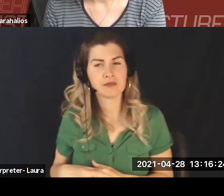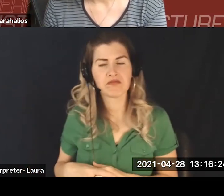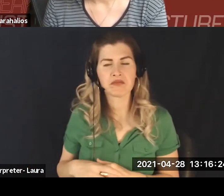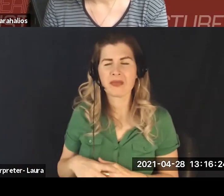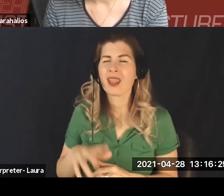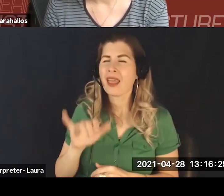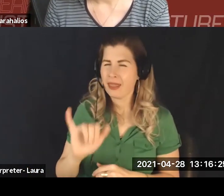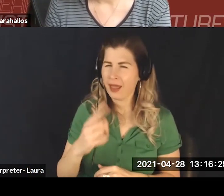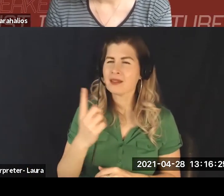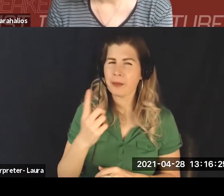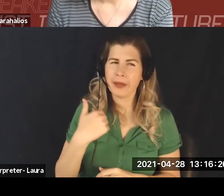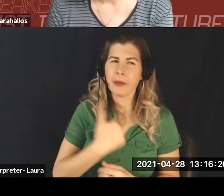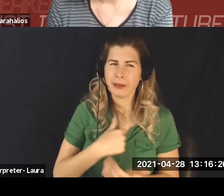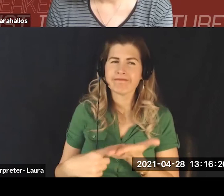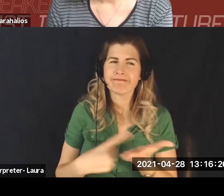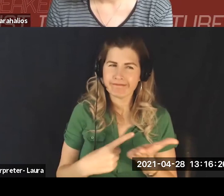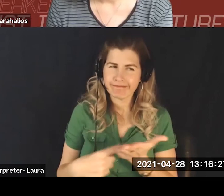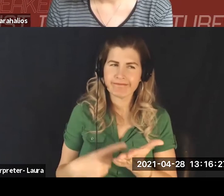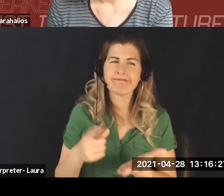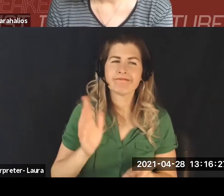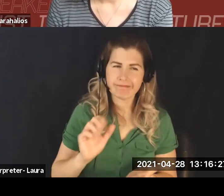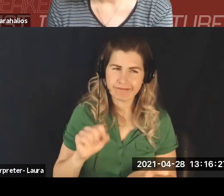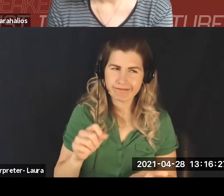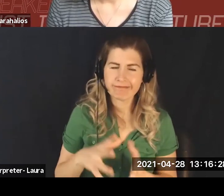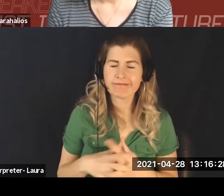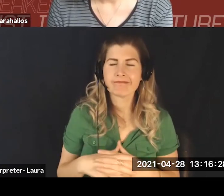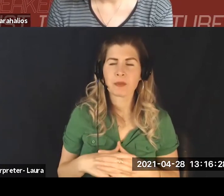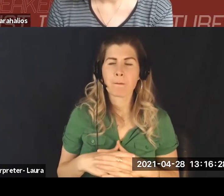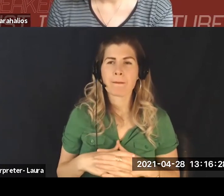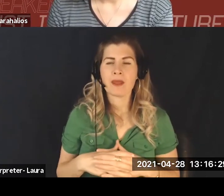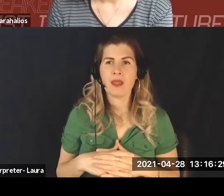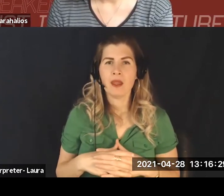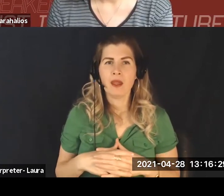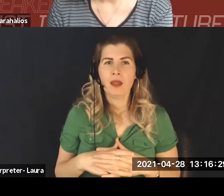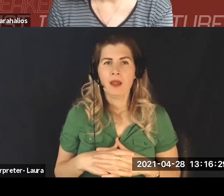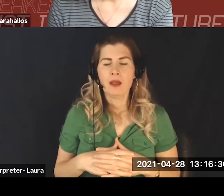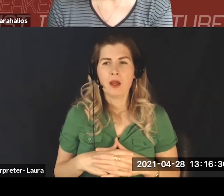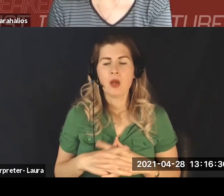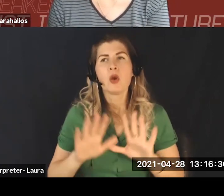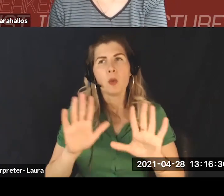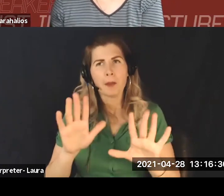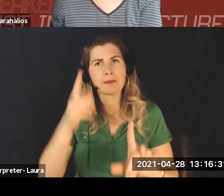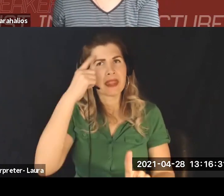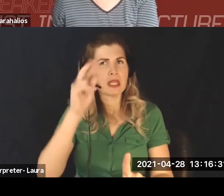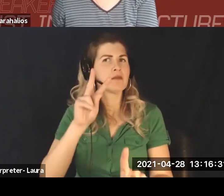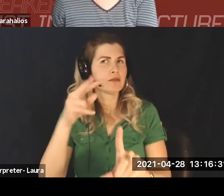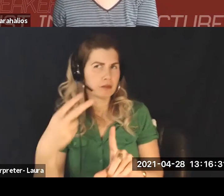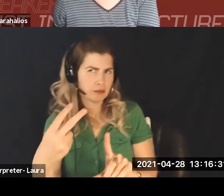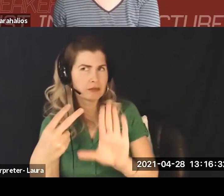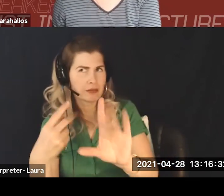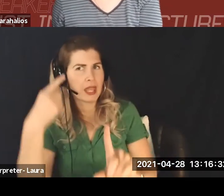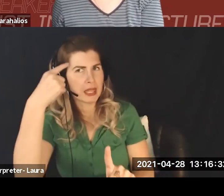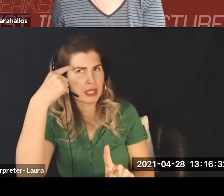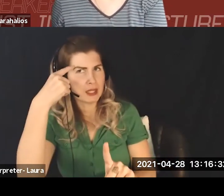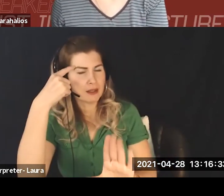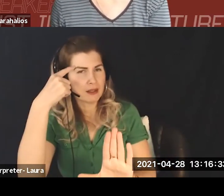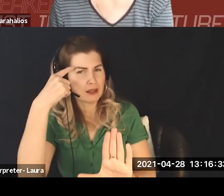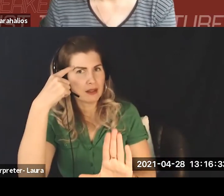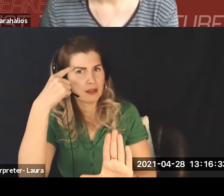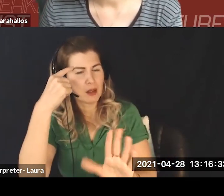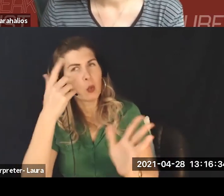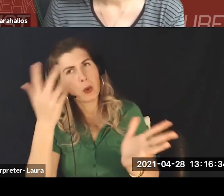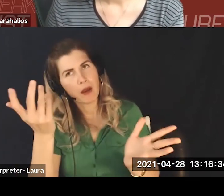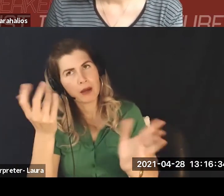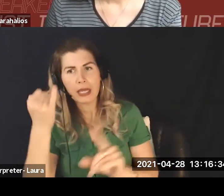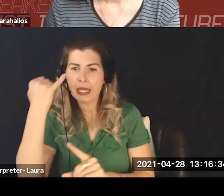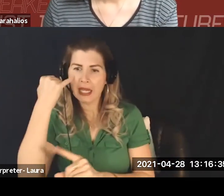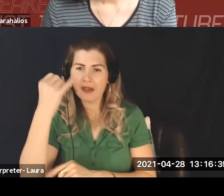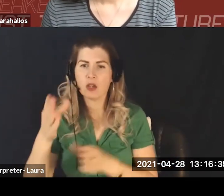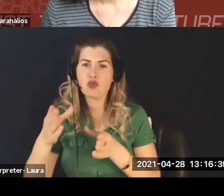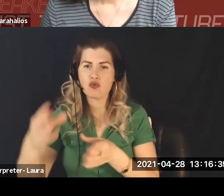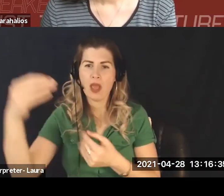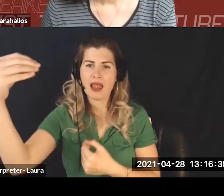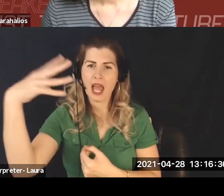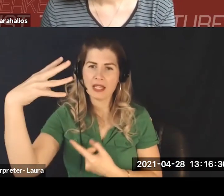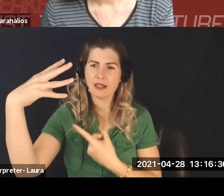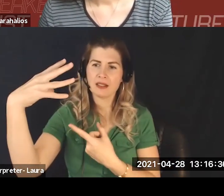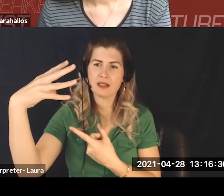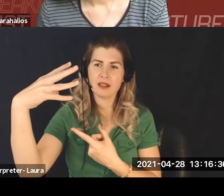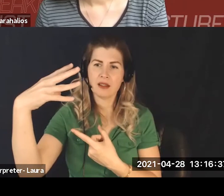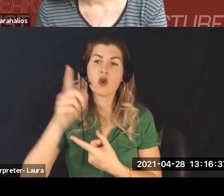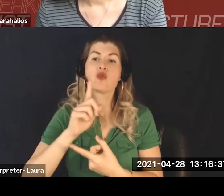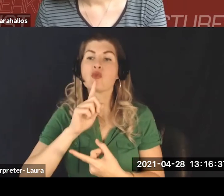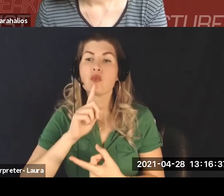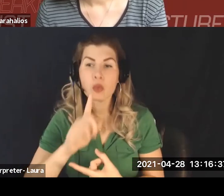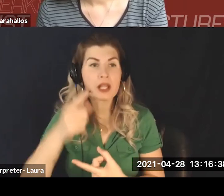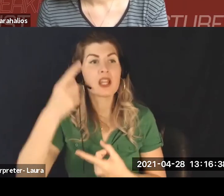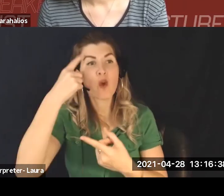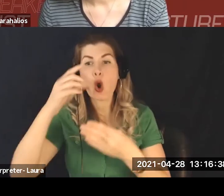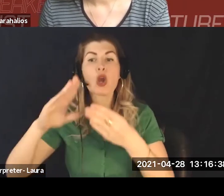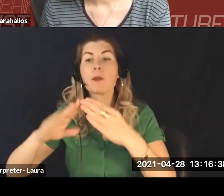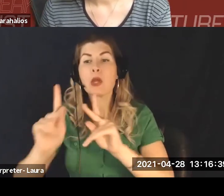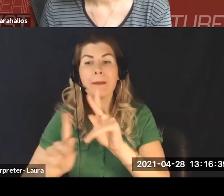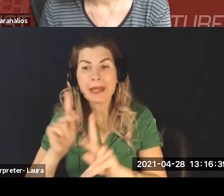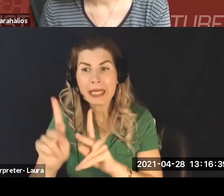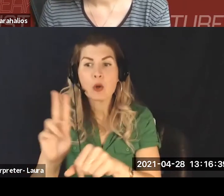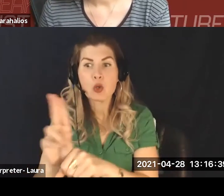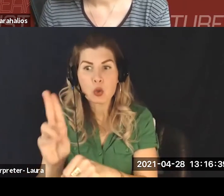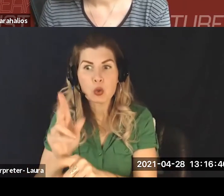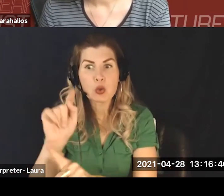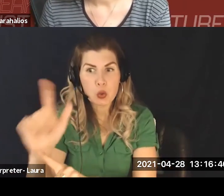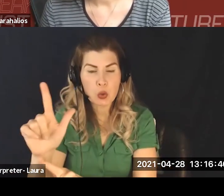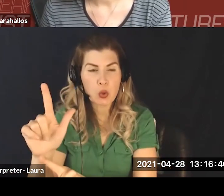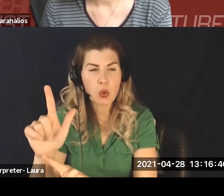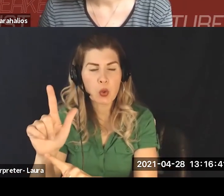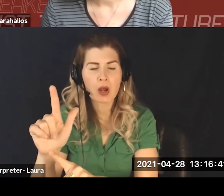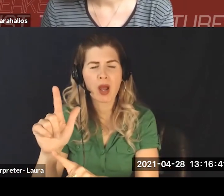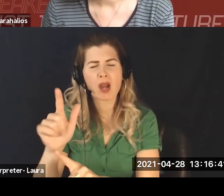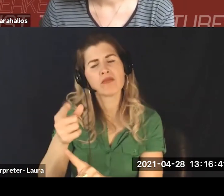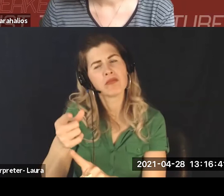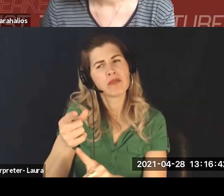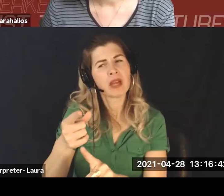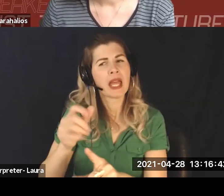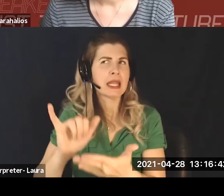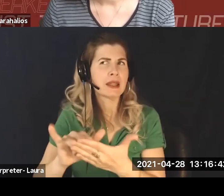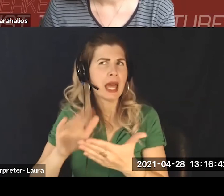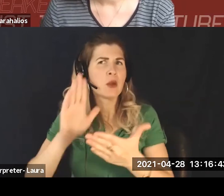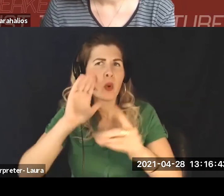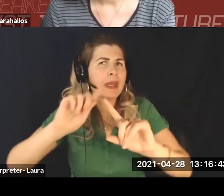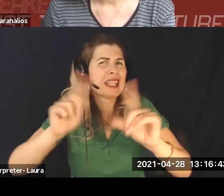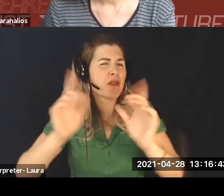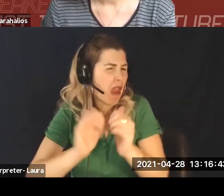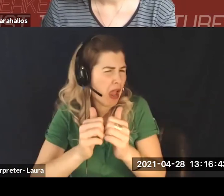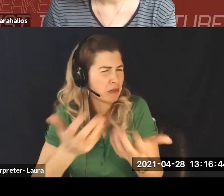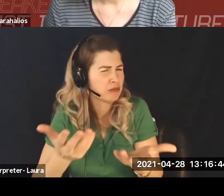Um, yeah that's a, that's something that we talked about a lot like, I mean one on one level, you could ask like, you know, a okay if the streetlights were really made for communities to use the tools, what, how would they be different, like the way they